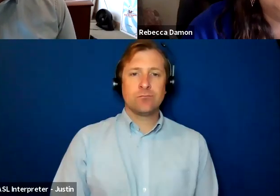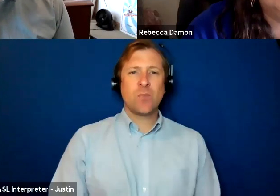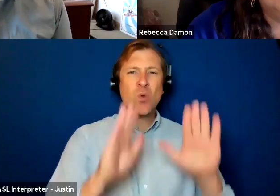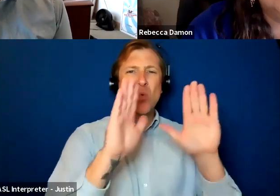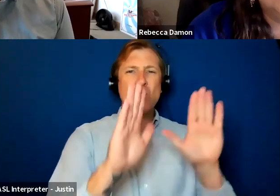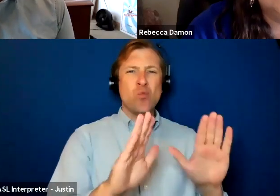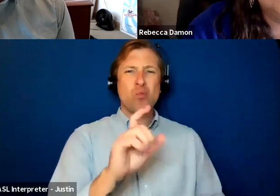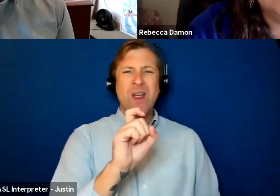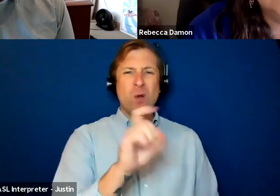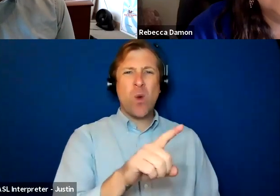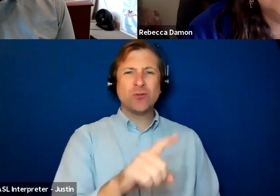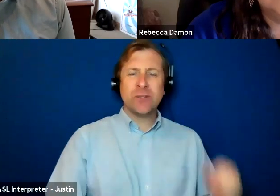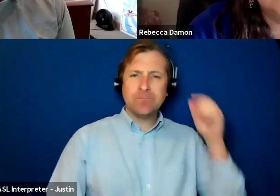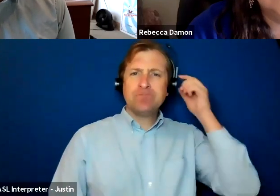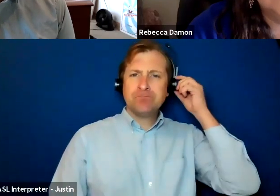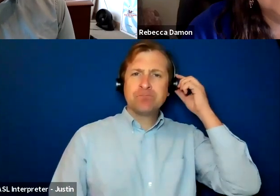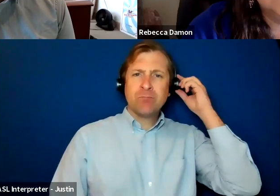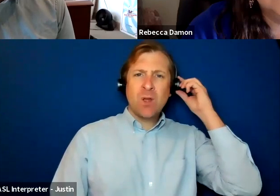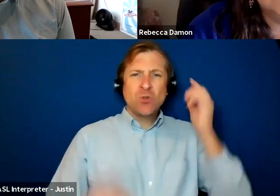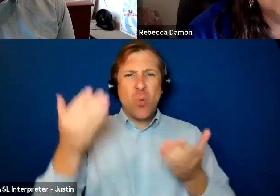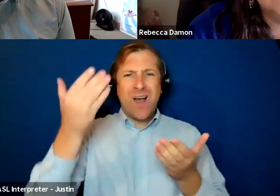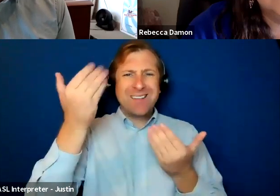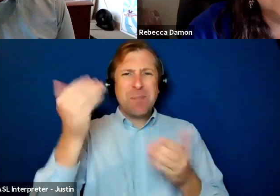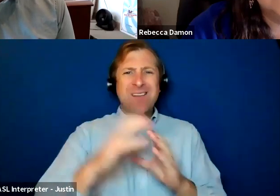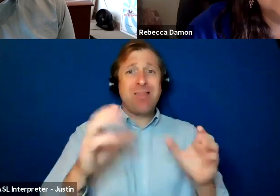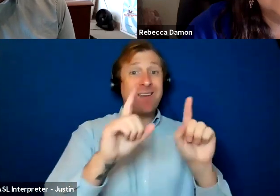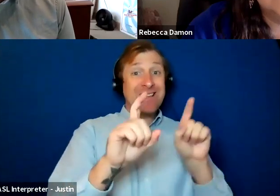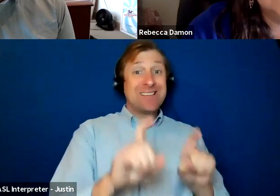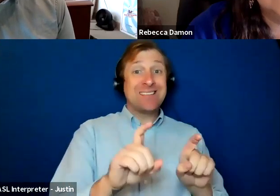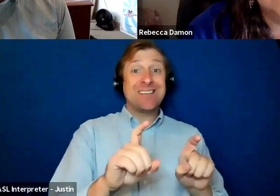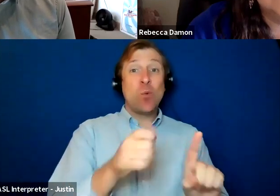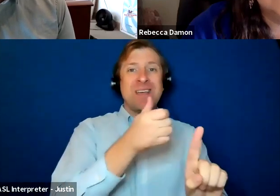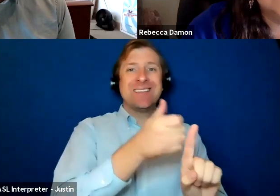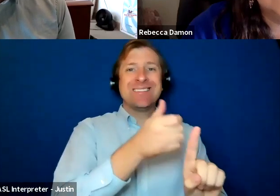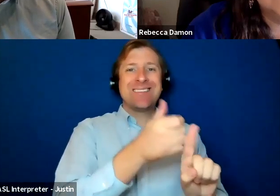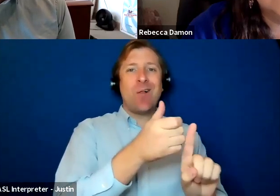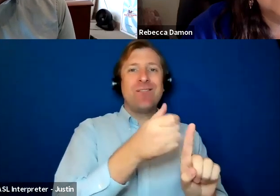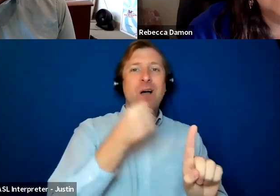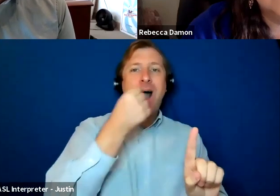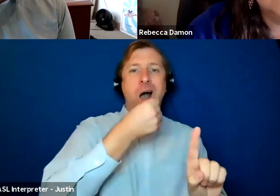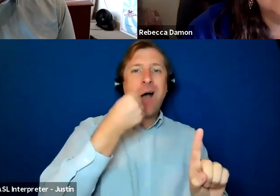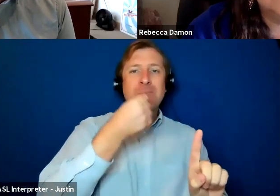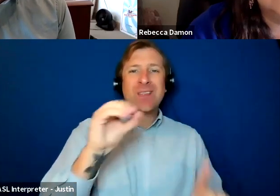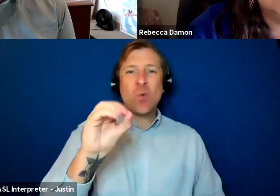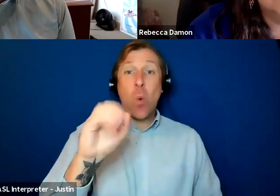I actually expect that a lot of the testing that will be done will be through self administered swabs, especially oral swab testing, for example,